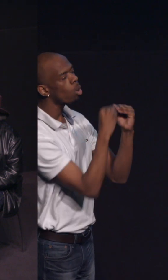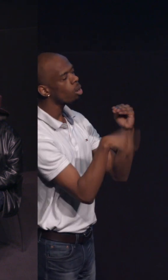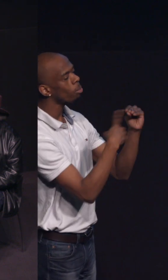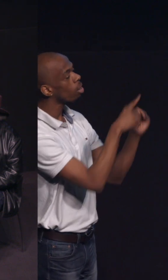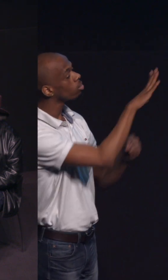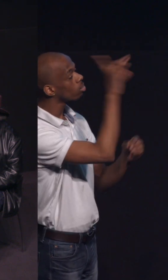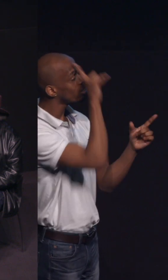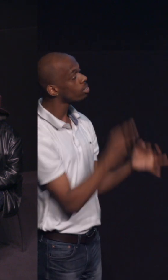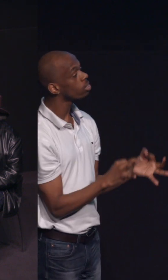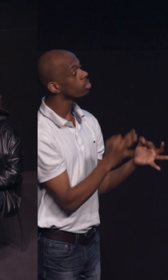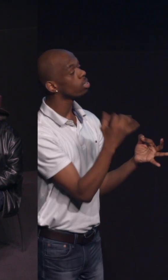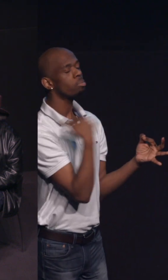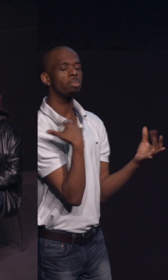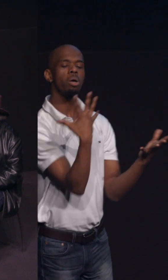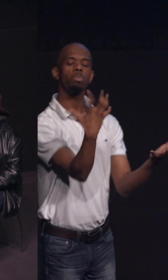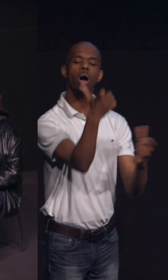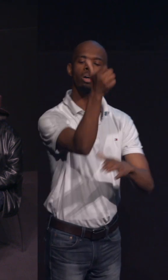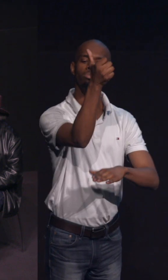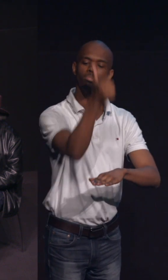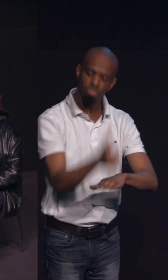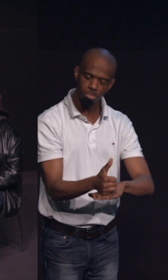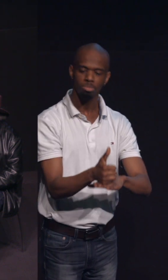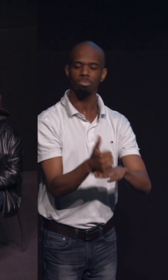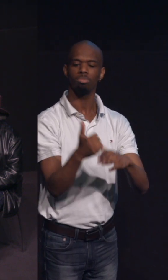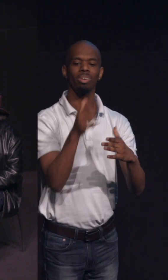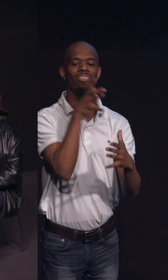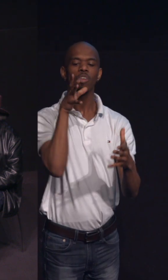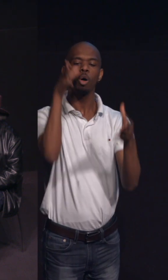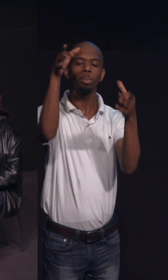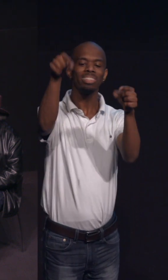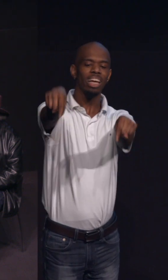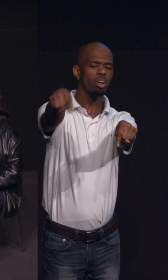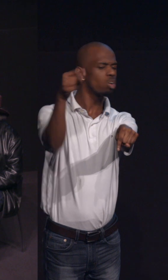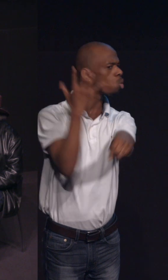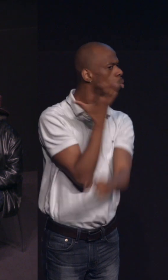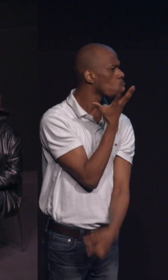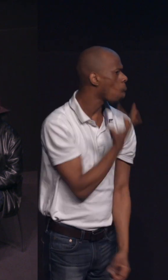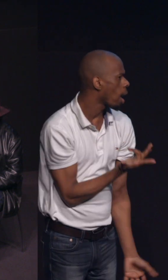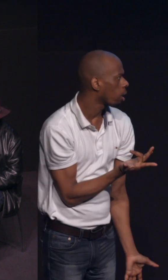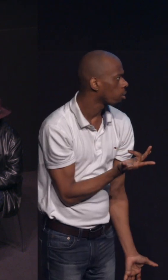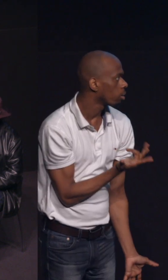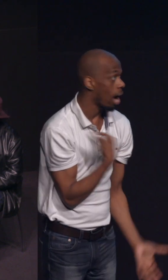farm there, maybe you don't need to--I knows--I kind of know about this or I don't know if you need to get too into that